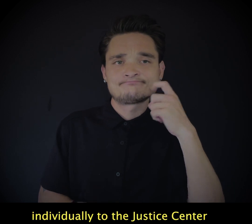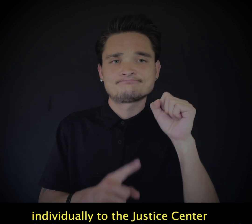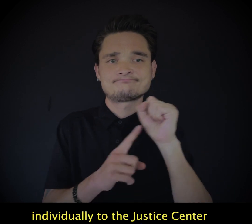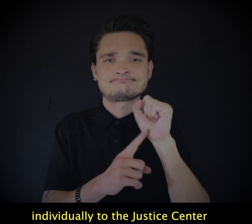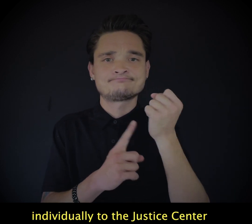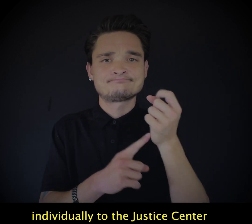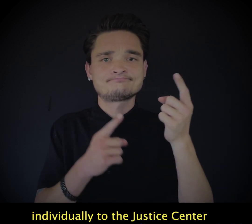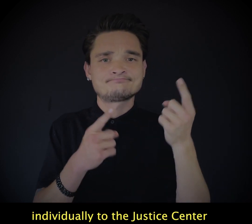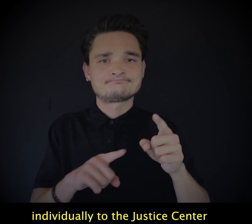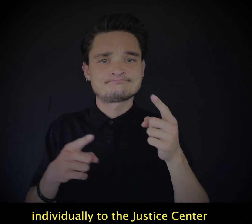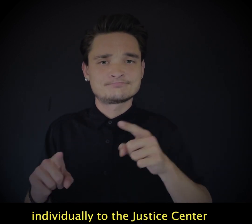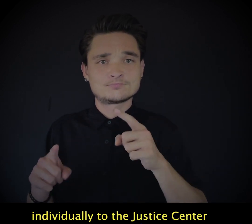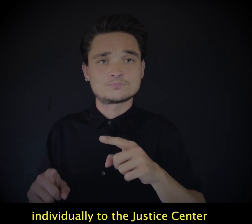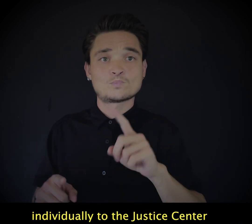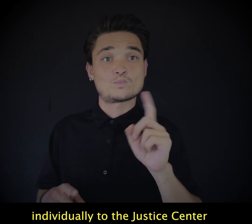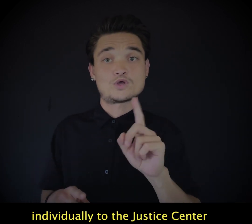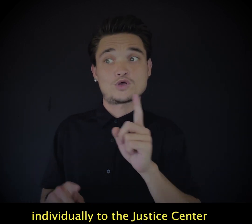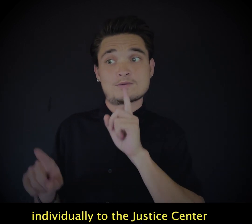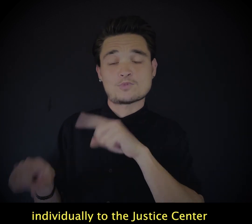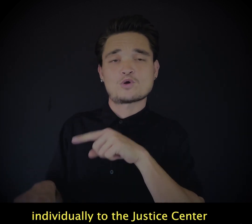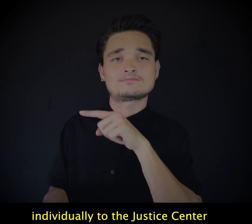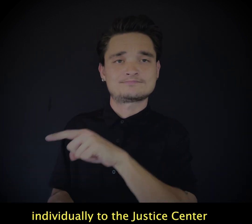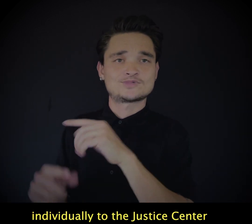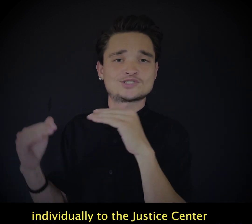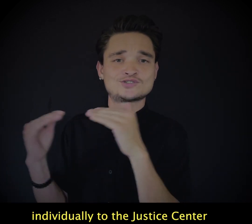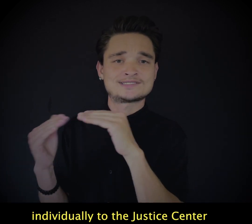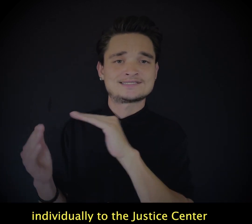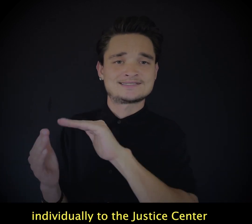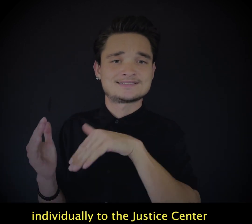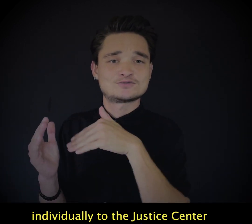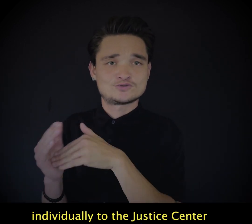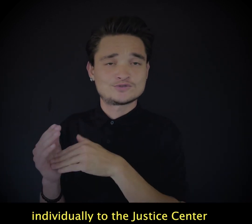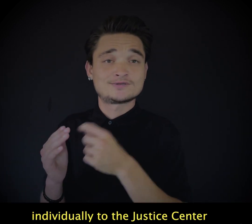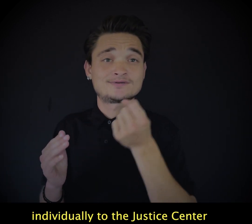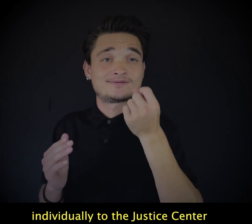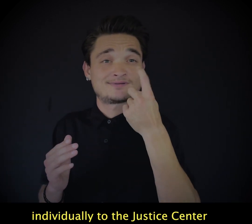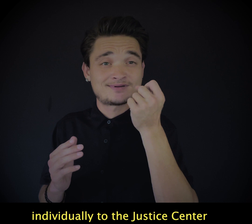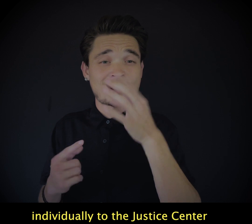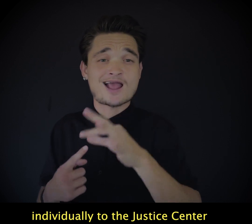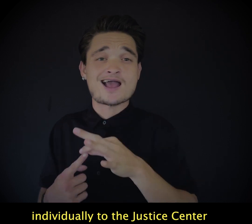individually to the Justice Center unless multiple reports regarding the same incident